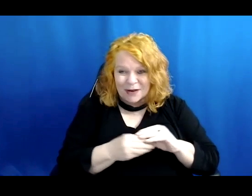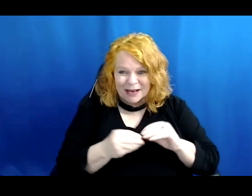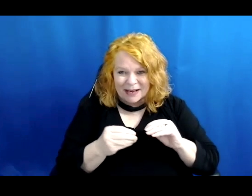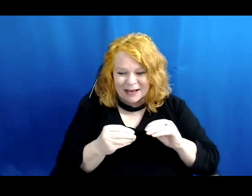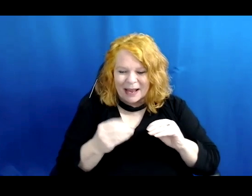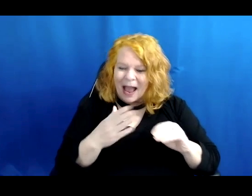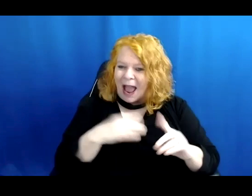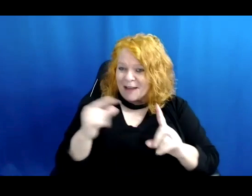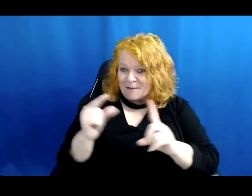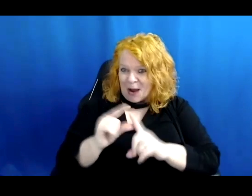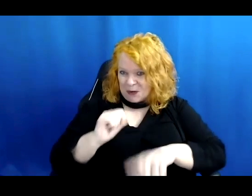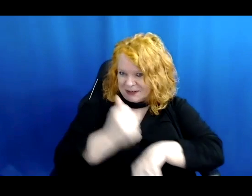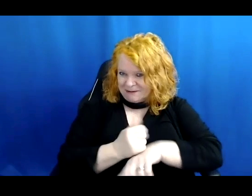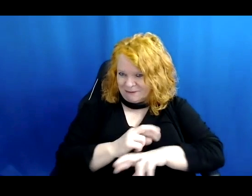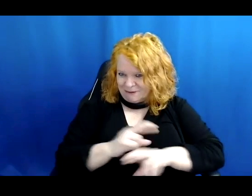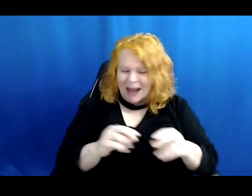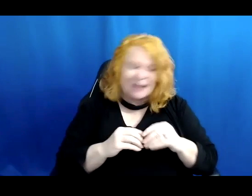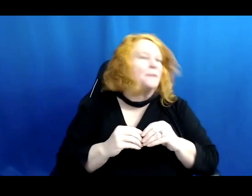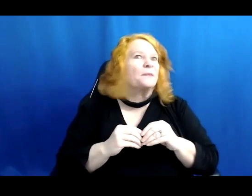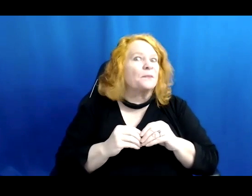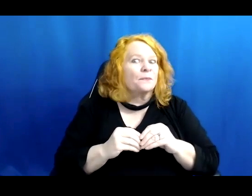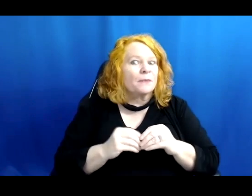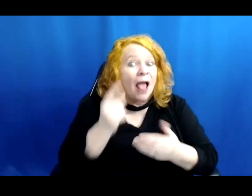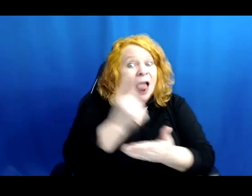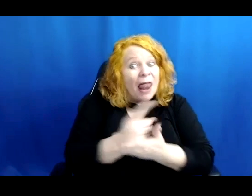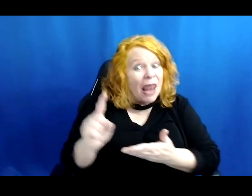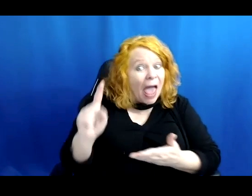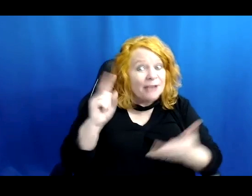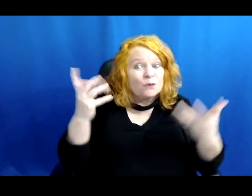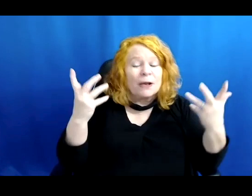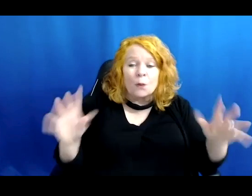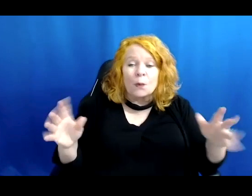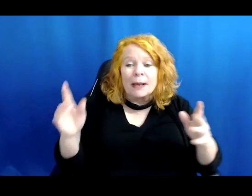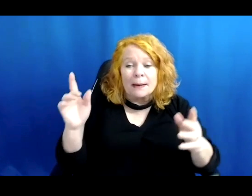Now then, last week we met Silly Sailor Sid, didn't we?